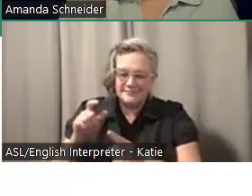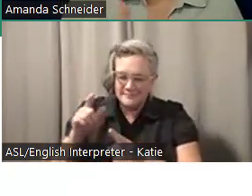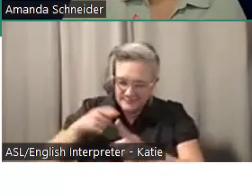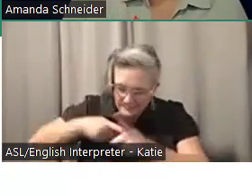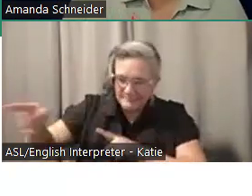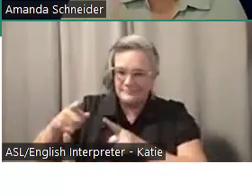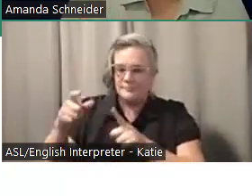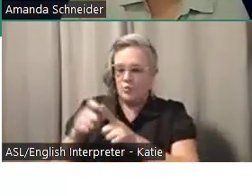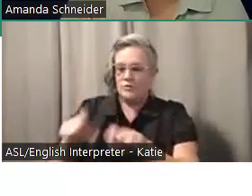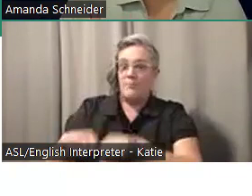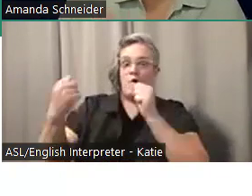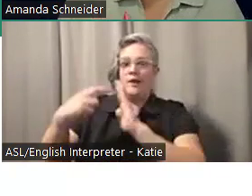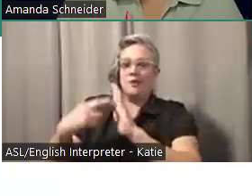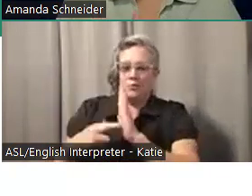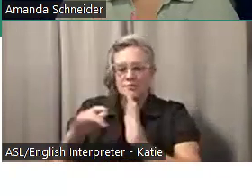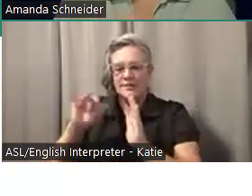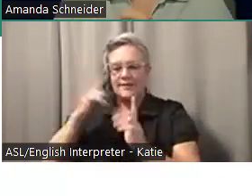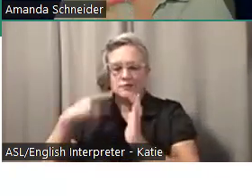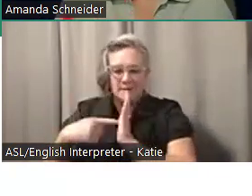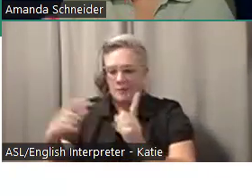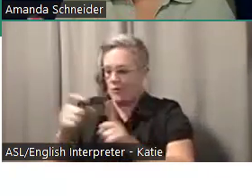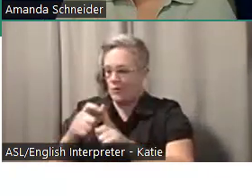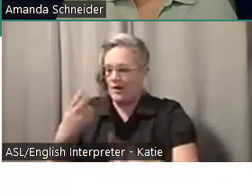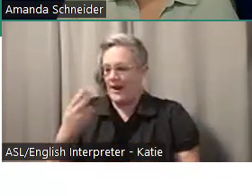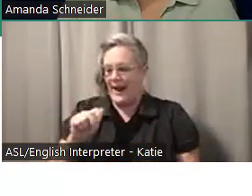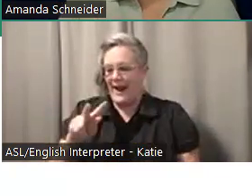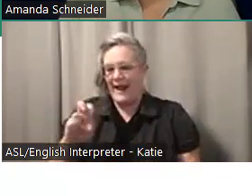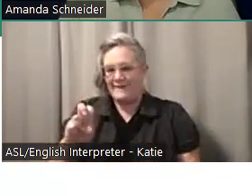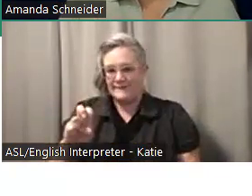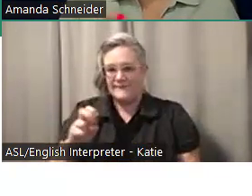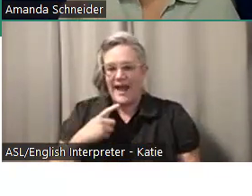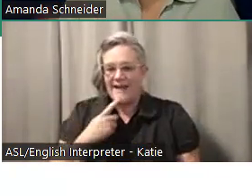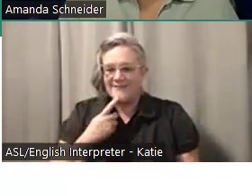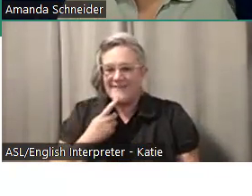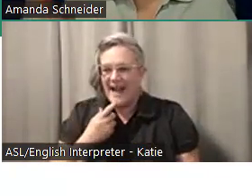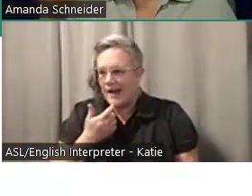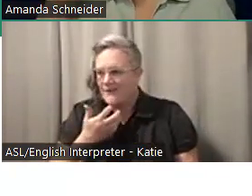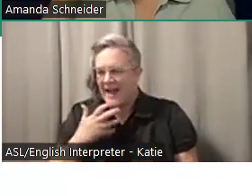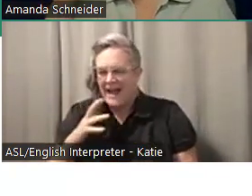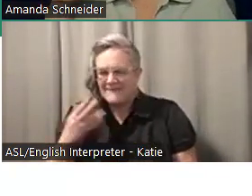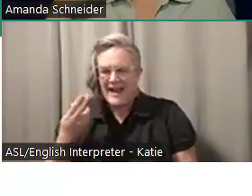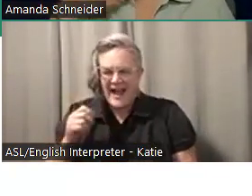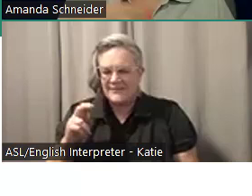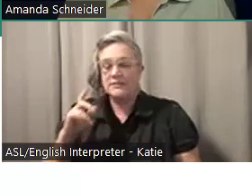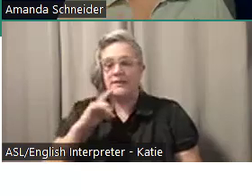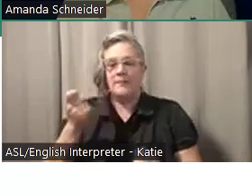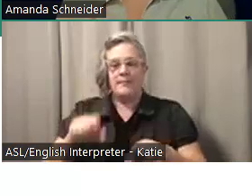a word such as have. That one isn't easy to sound out, because it kind of breaks some of those rules we have.